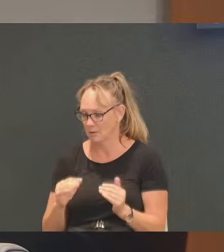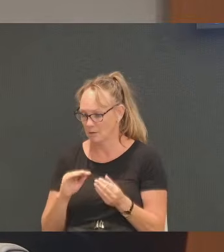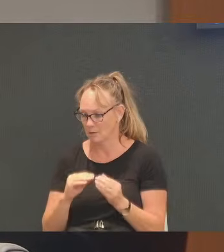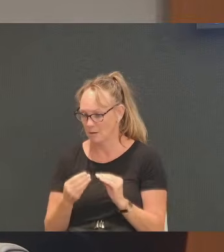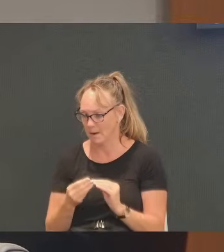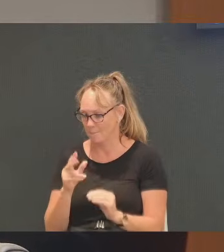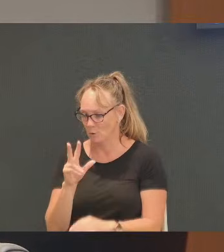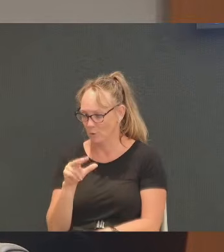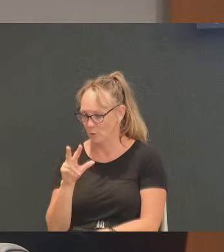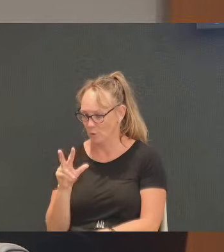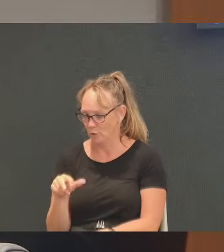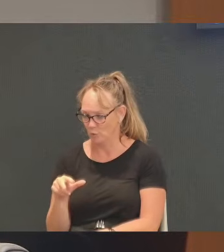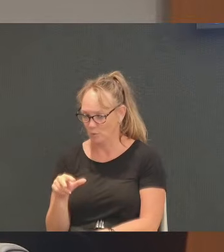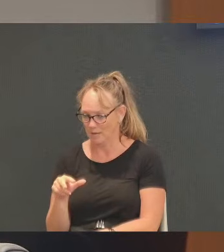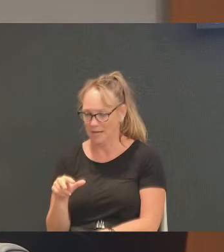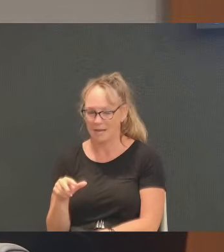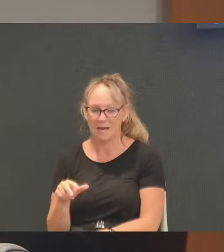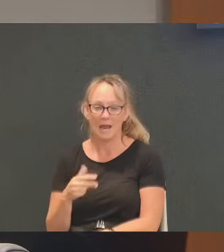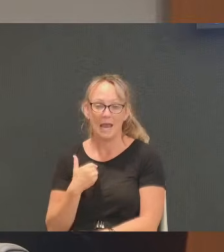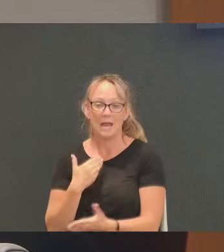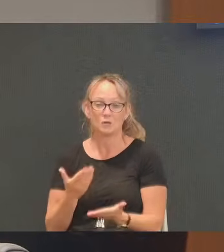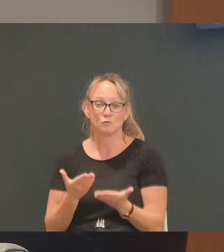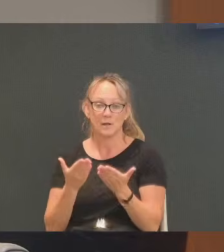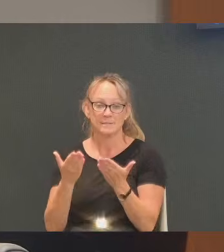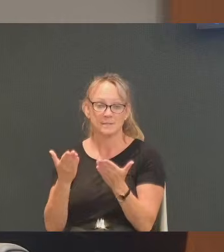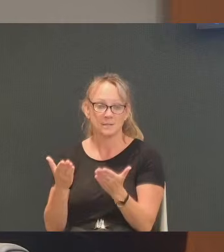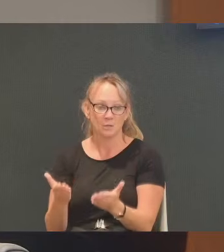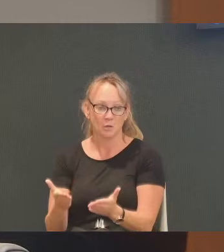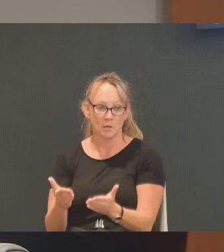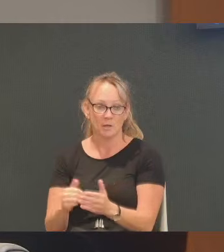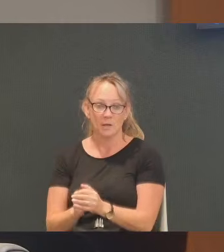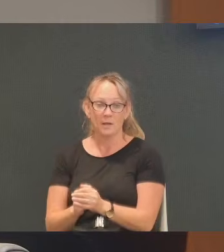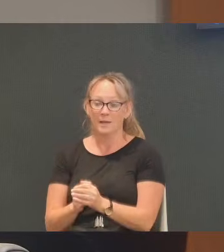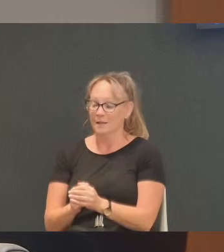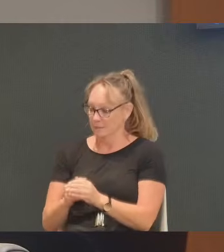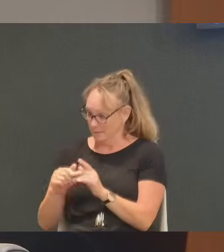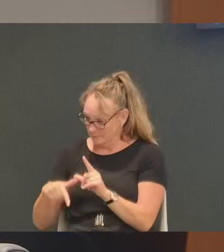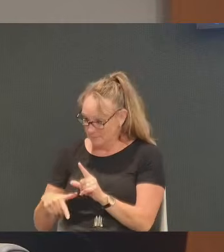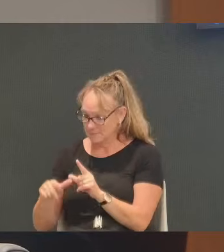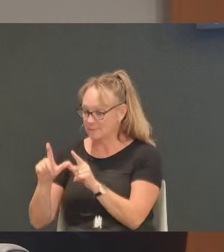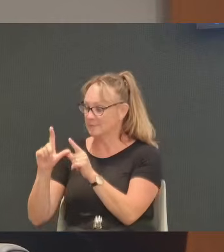resolution authorizing the reinstatement of an agreement. This is really the extension of a